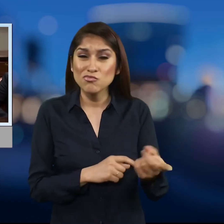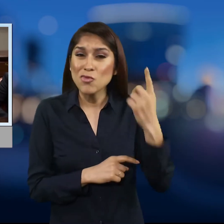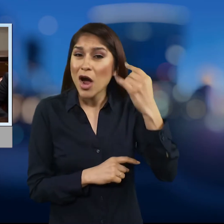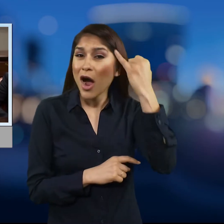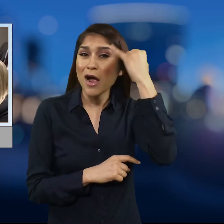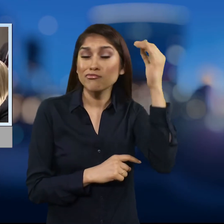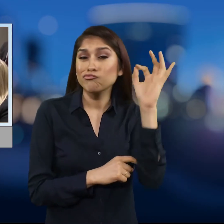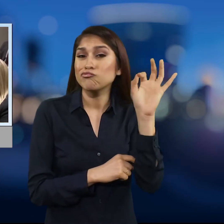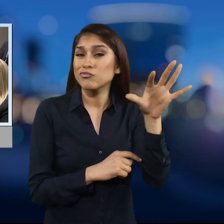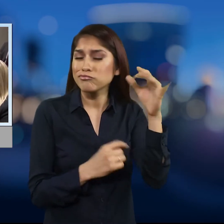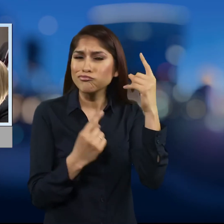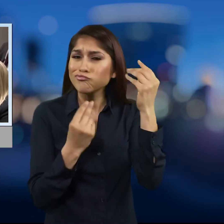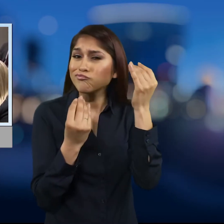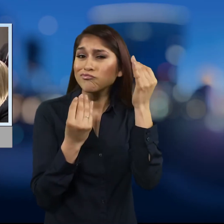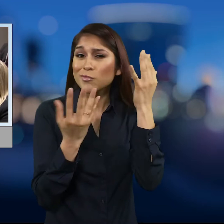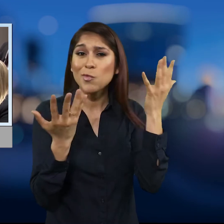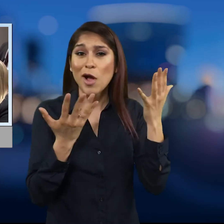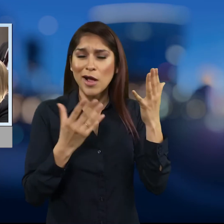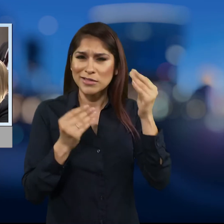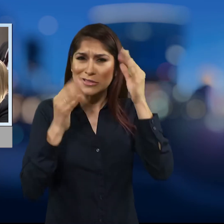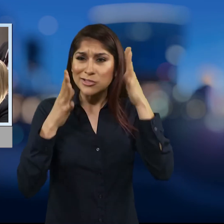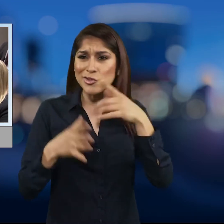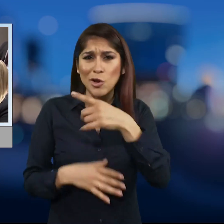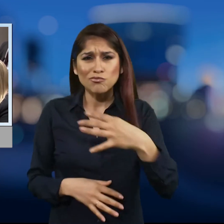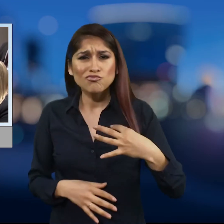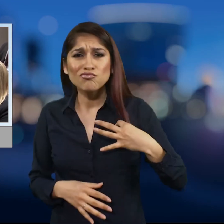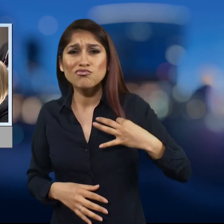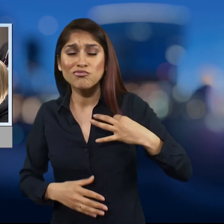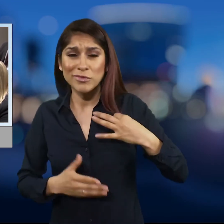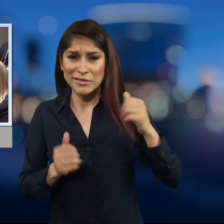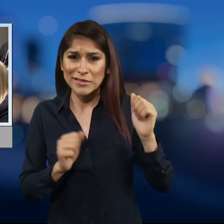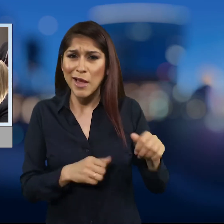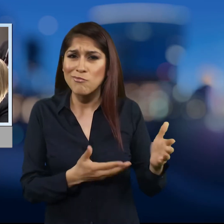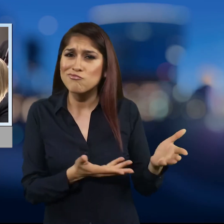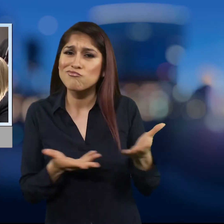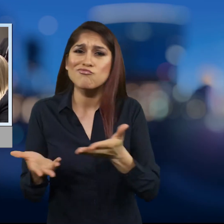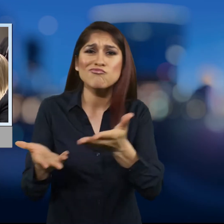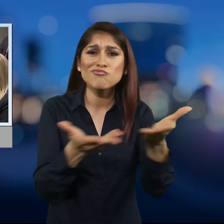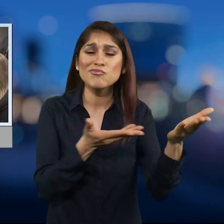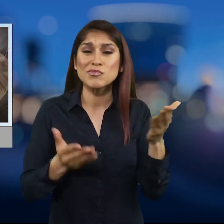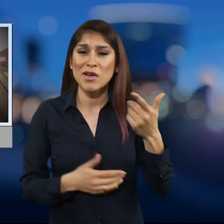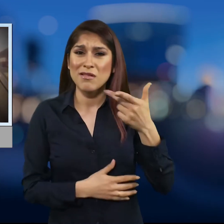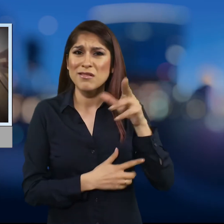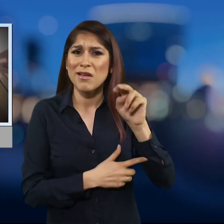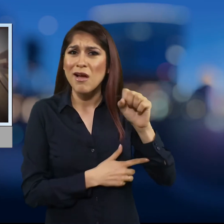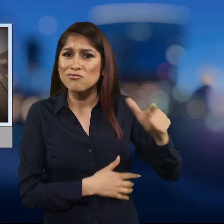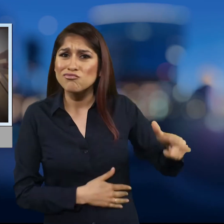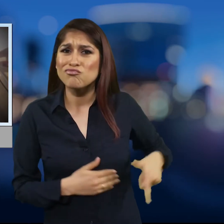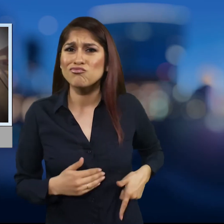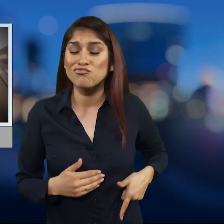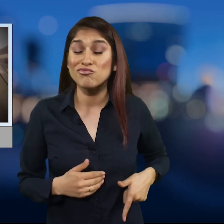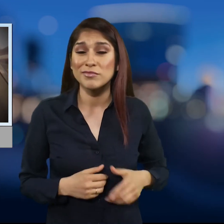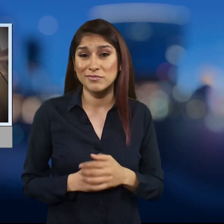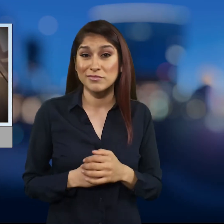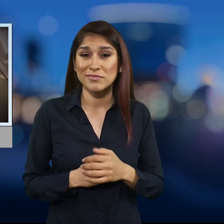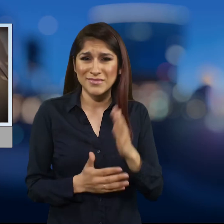One idea under consideration: having teachers carry guns on a voluntary basis.